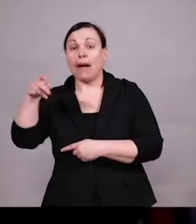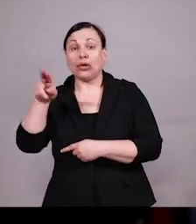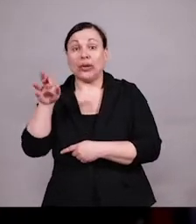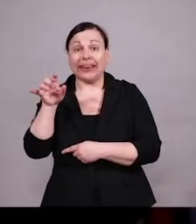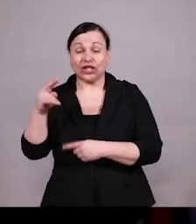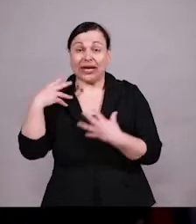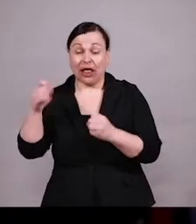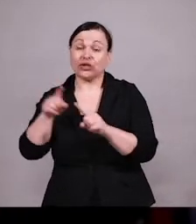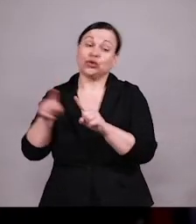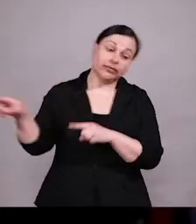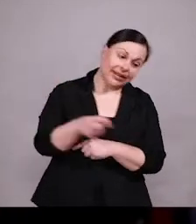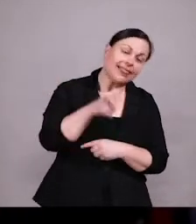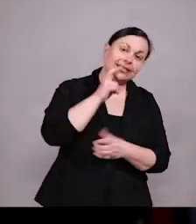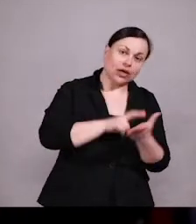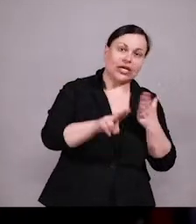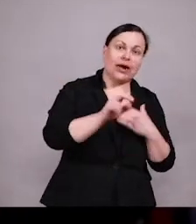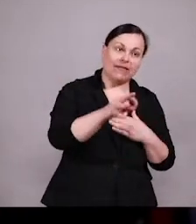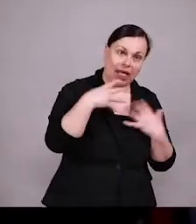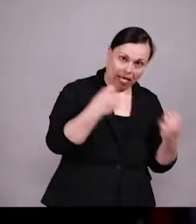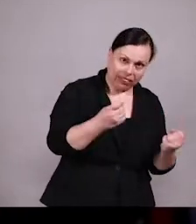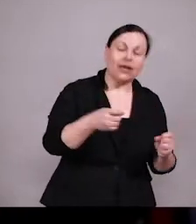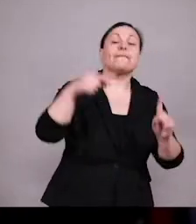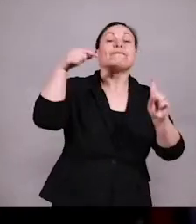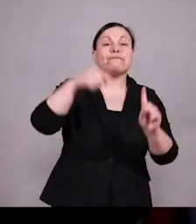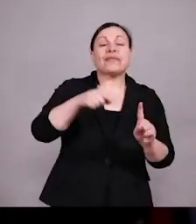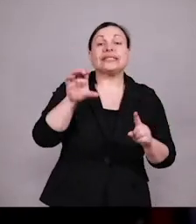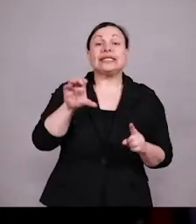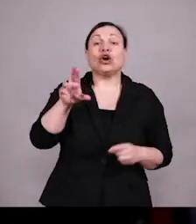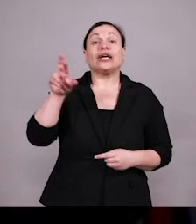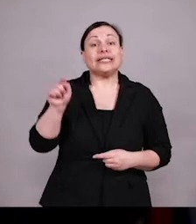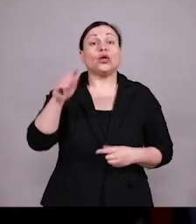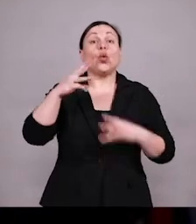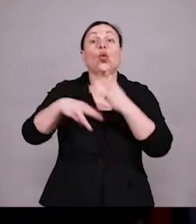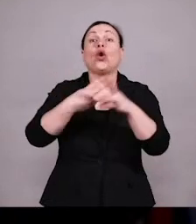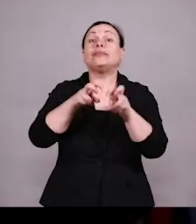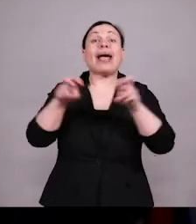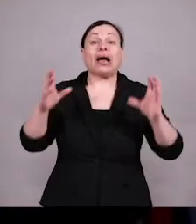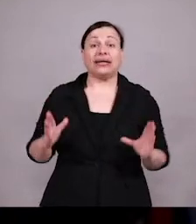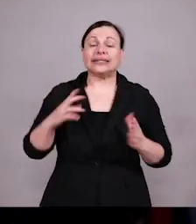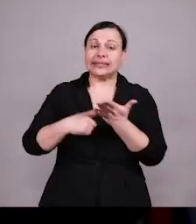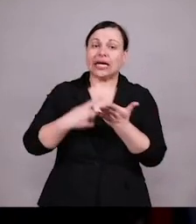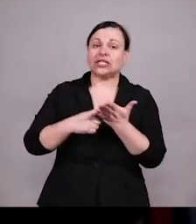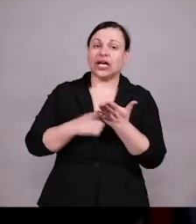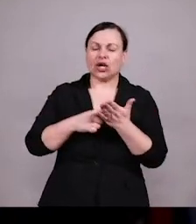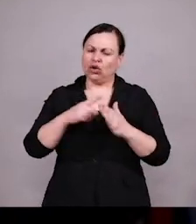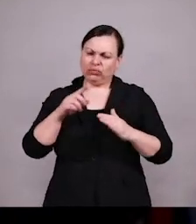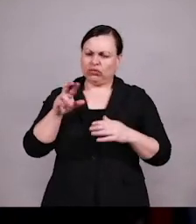of the New Mexico department of health was a TRT world panelist discussing the racial disparities